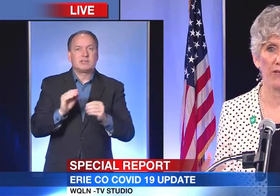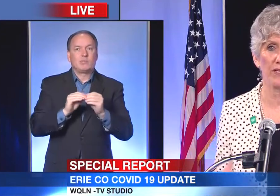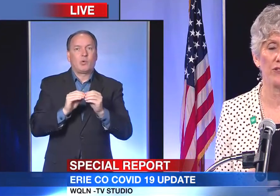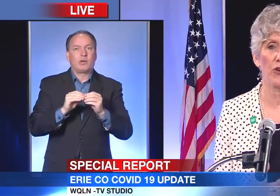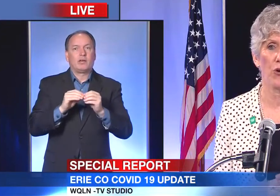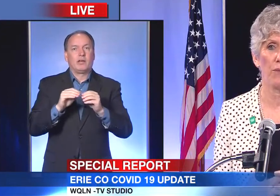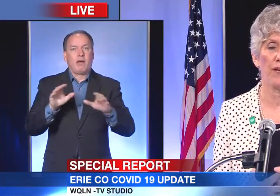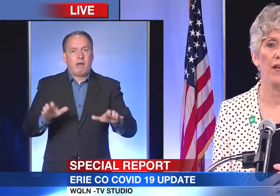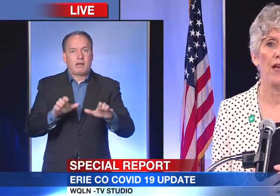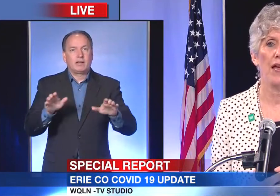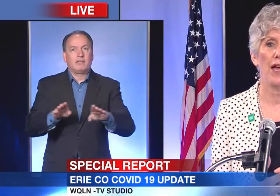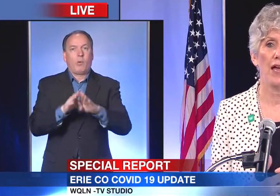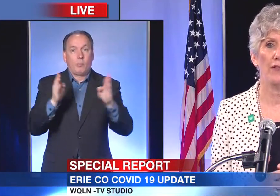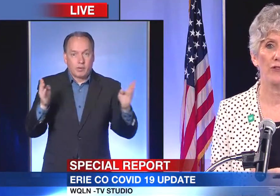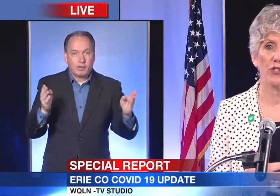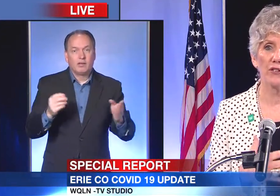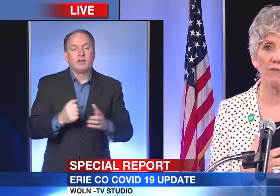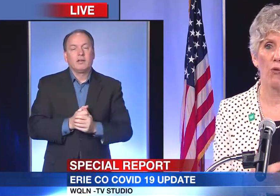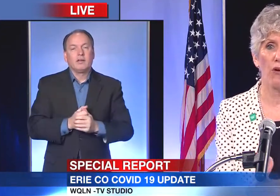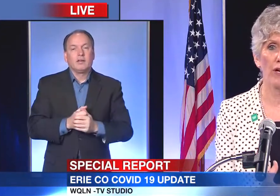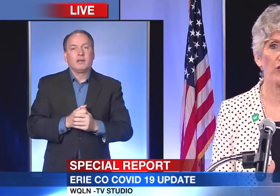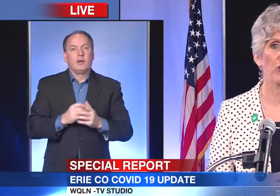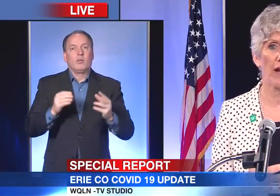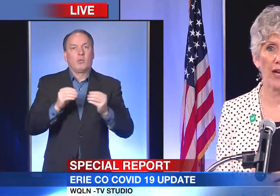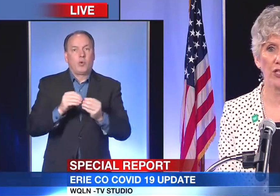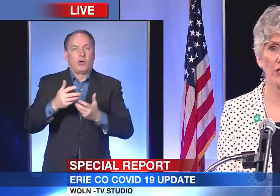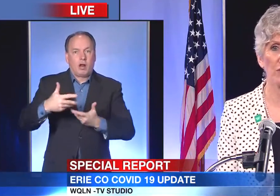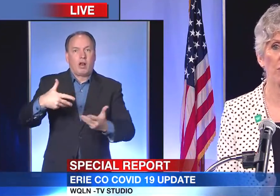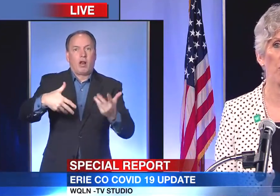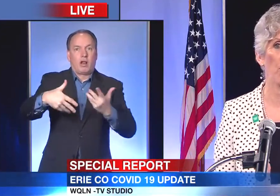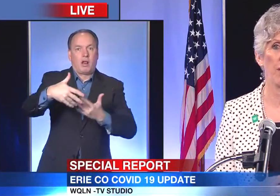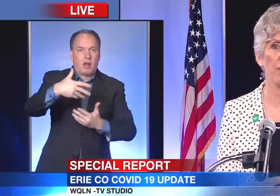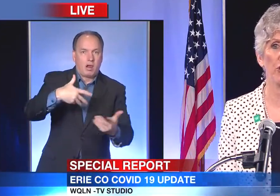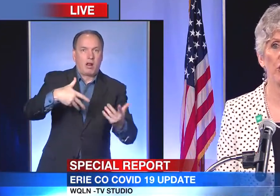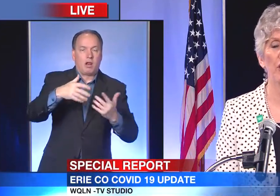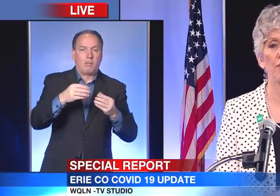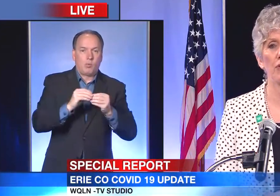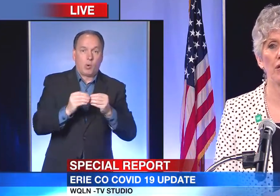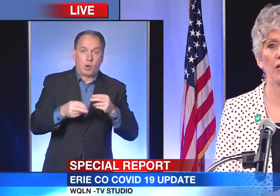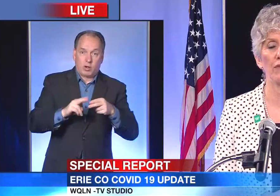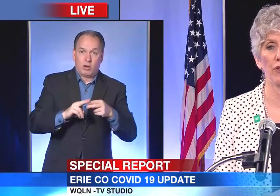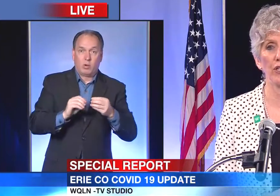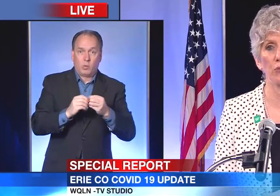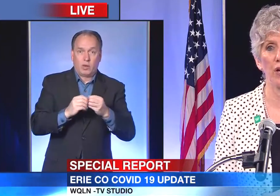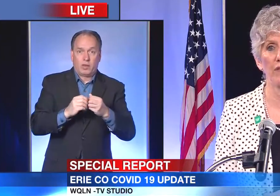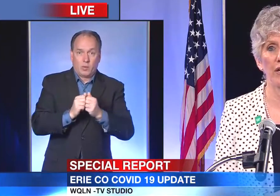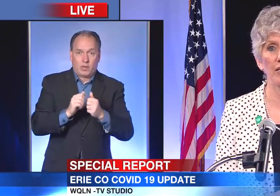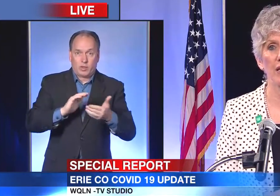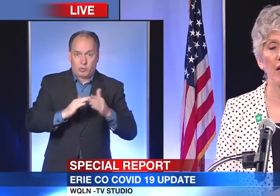YOU KNOW, THEY'RE NOT STAYING AT HOME AND BUSINESSES ARE MORE -- MORE BUSINESSES ARE OPEN AND THERE'S JUST MORE INTERACTIONS